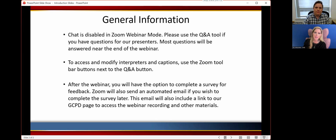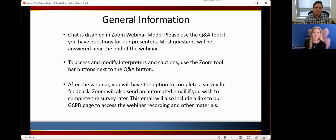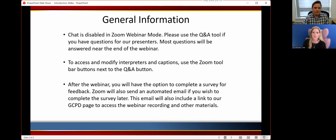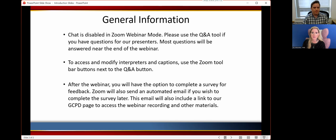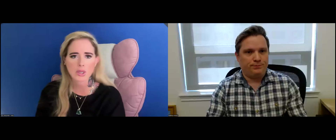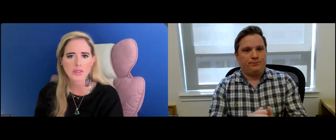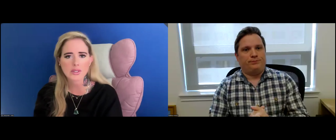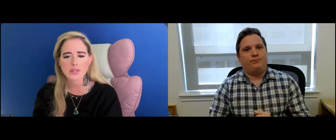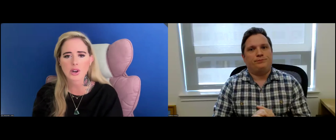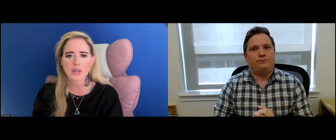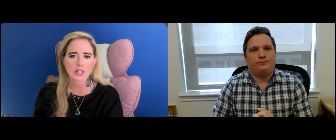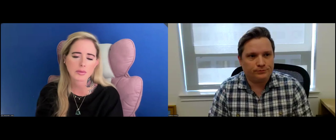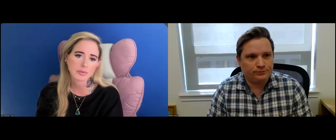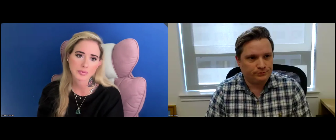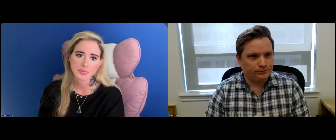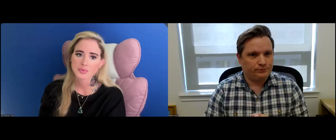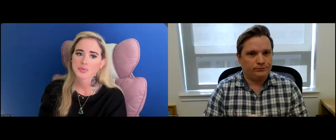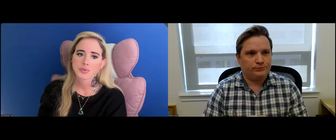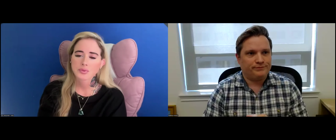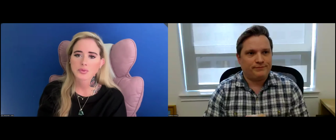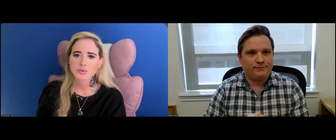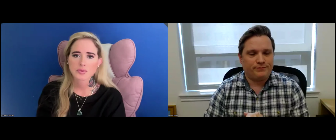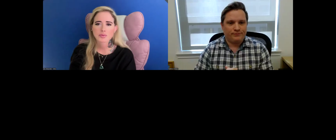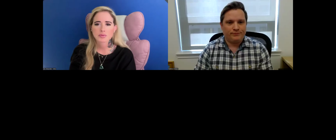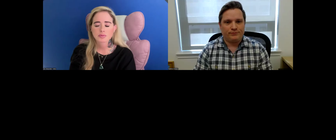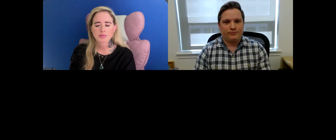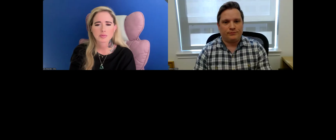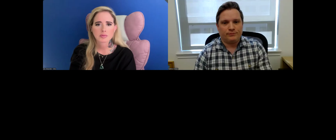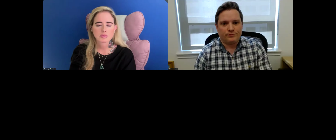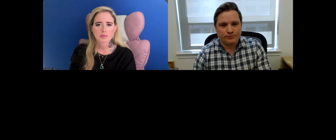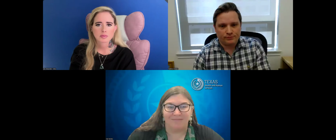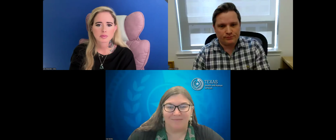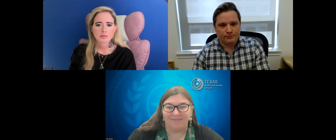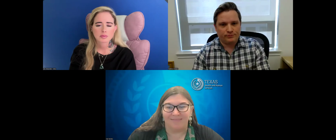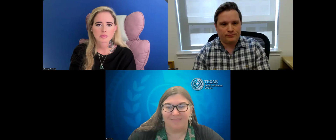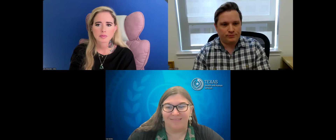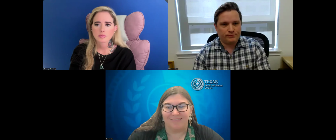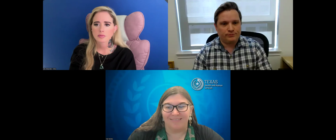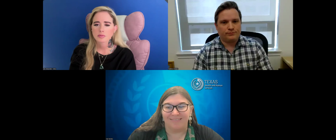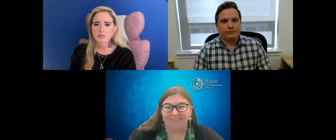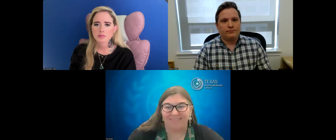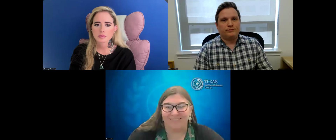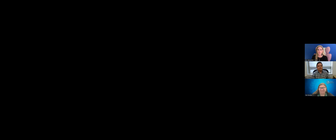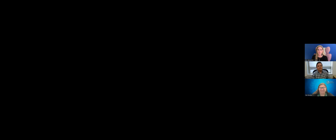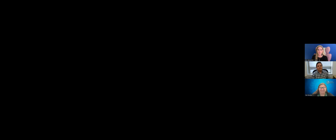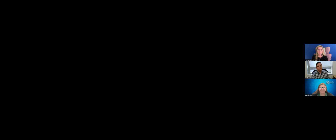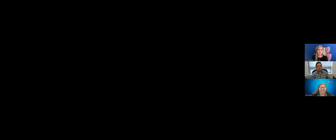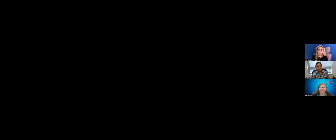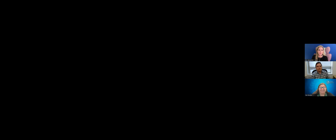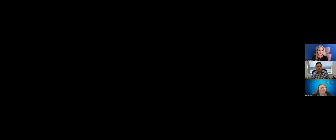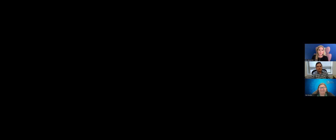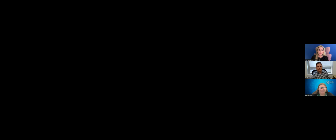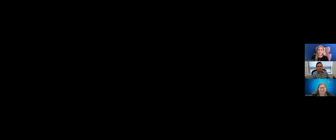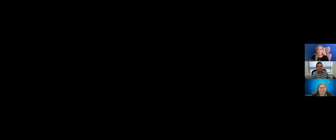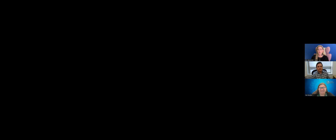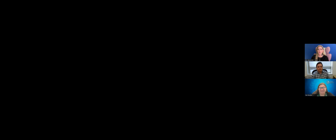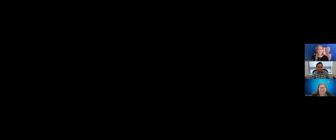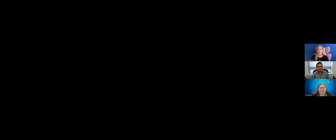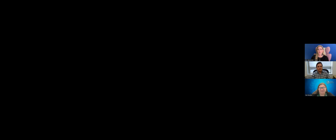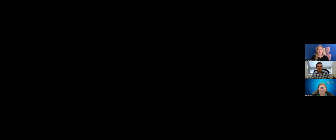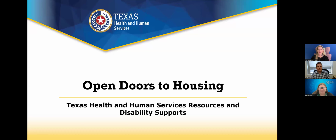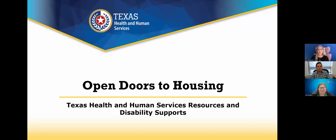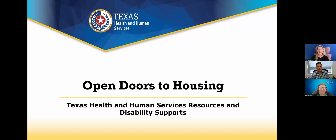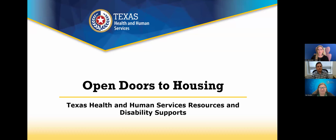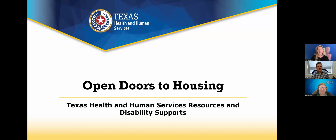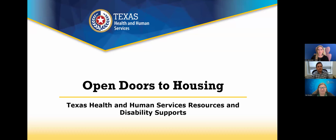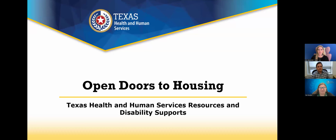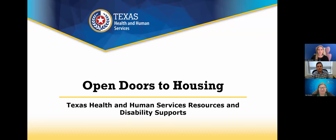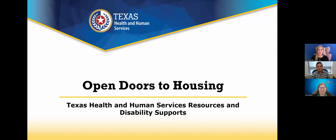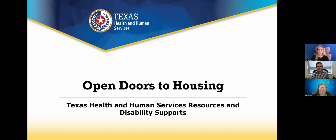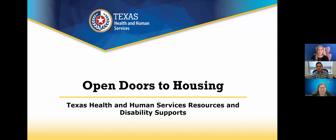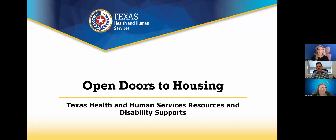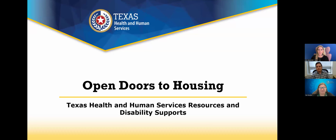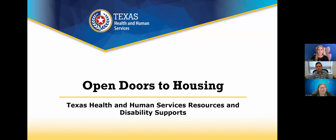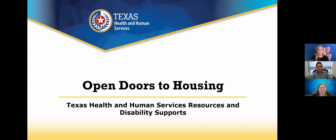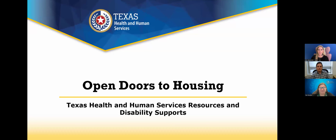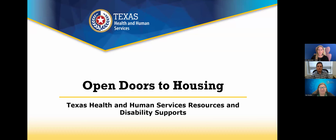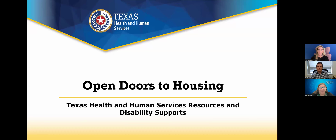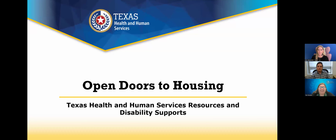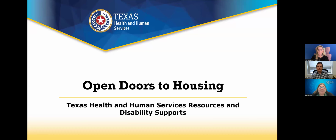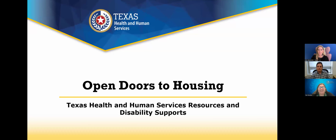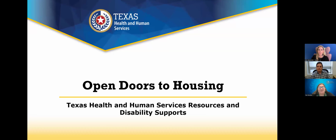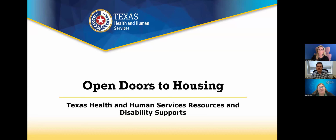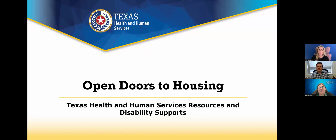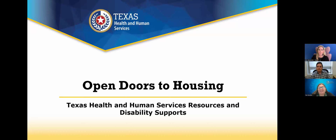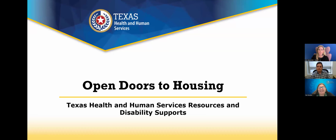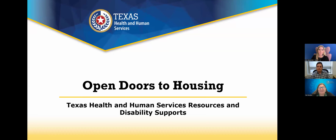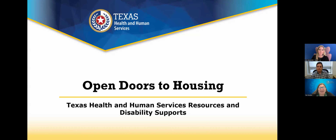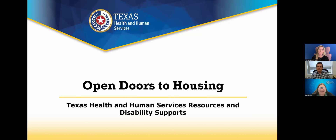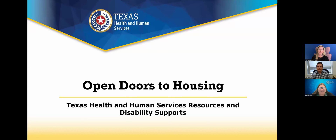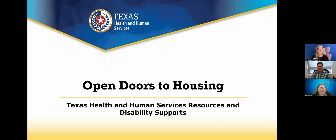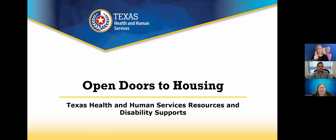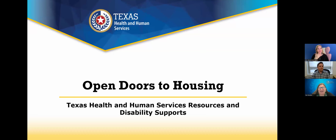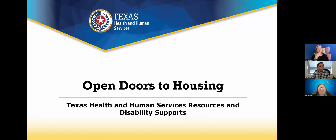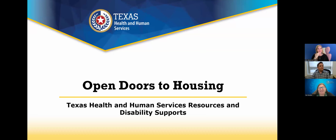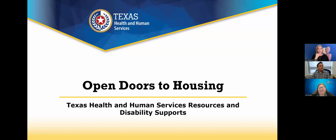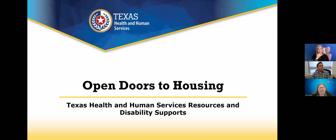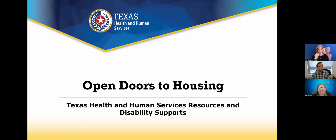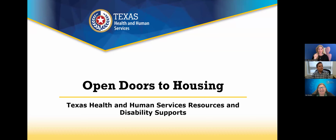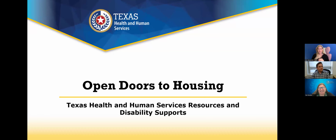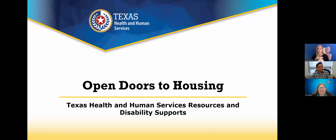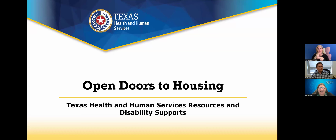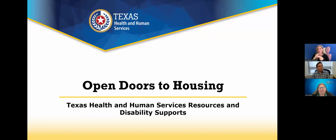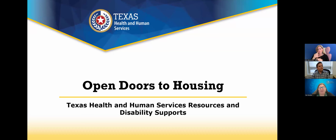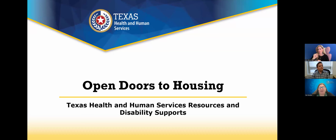Thank you for coming, and I'm going to turn it over to you guys to get this started.